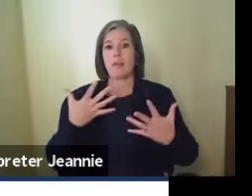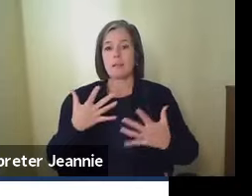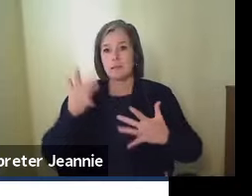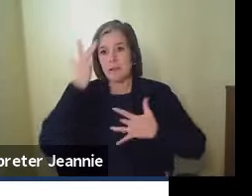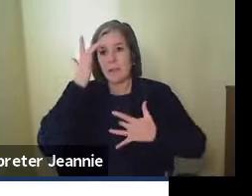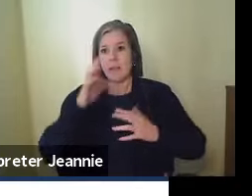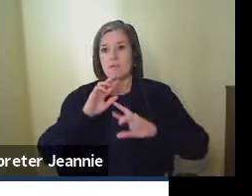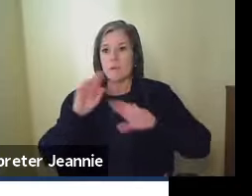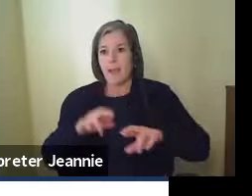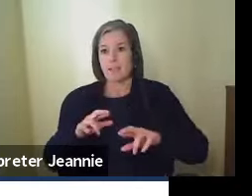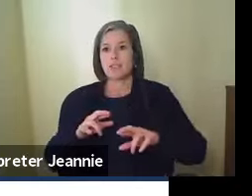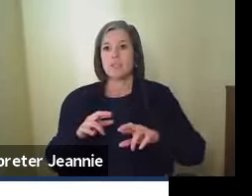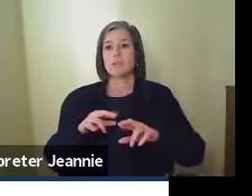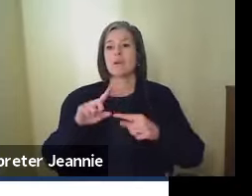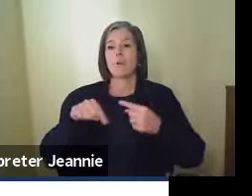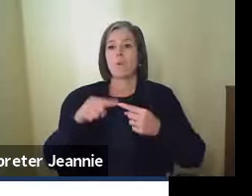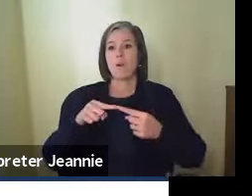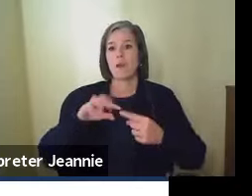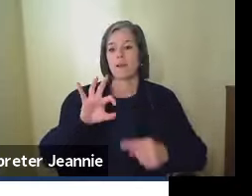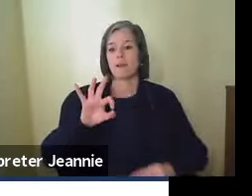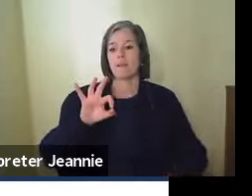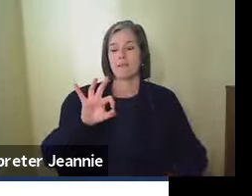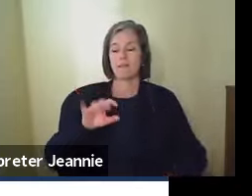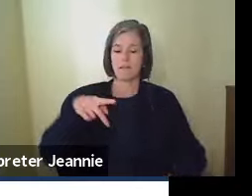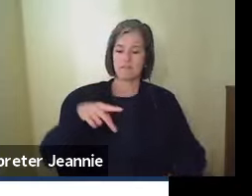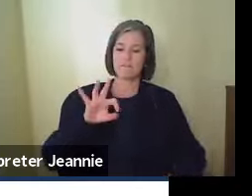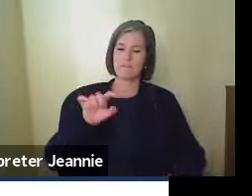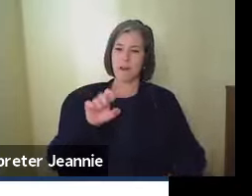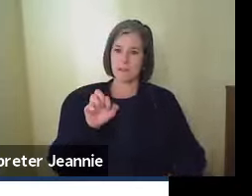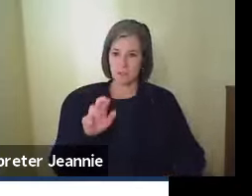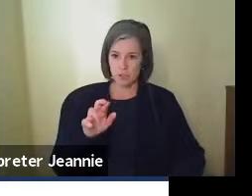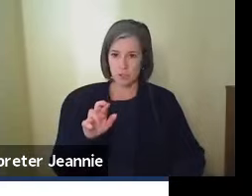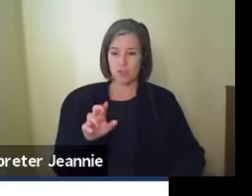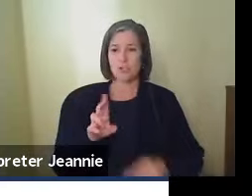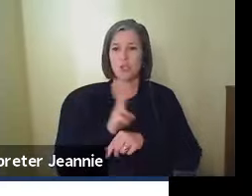Pfizer vaccine was used in the UK last week when they got their vaccine ahead of us.